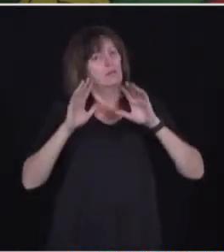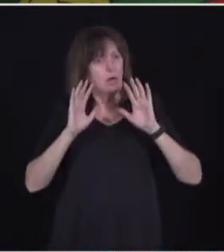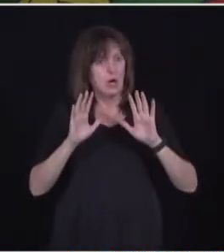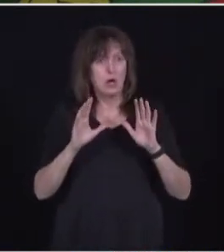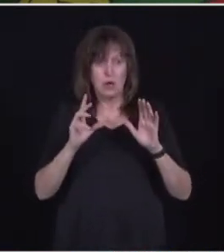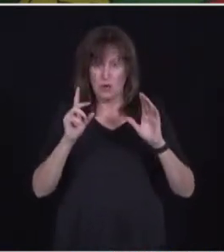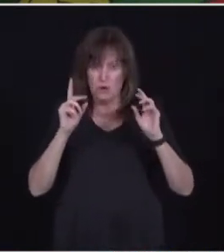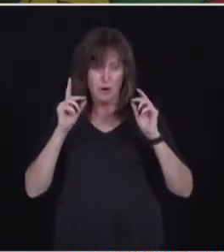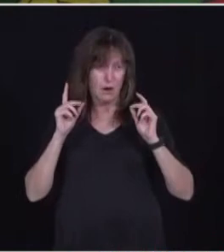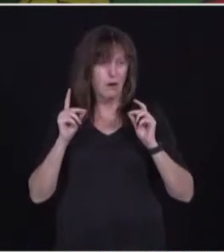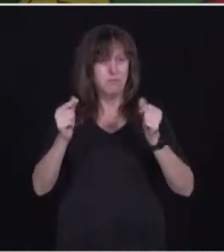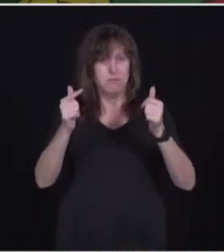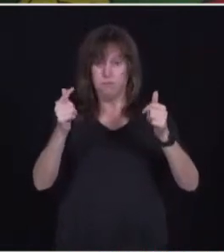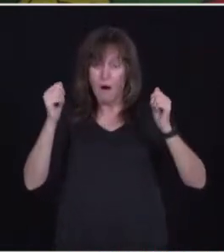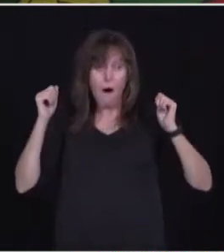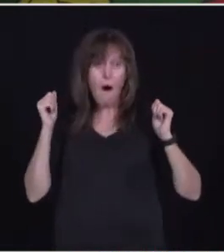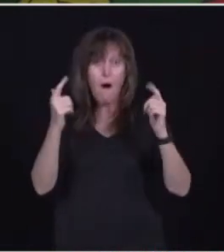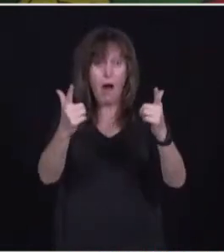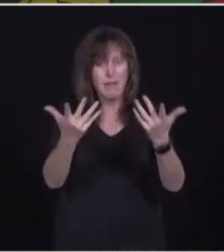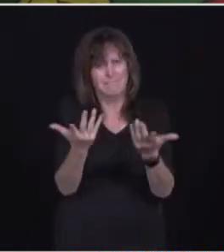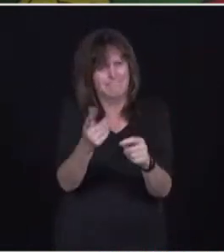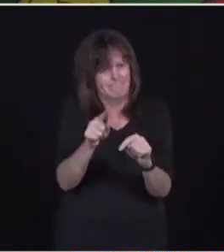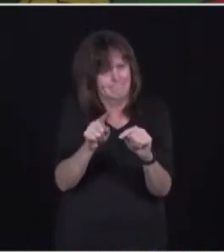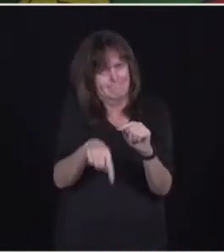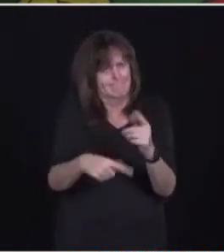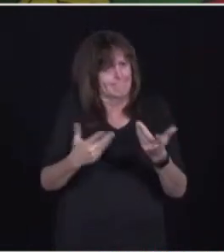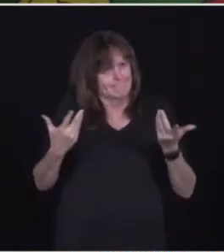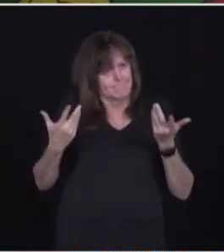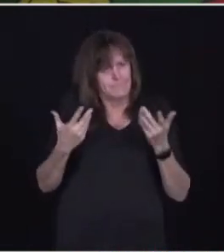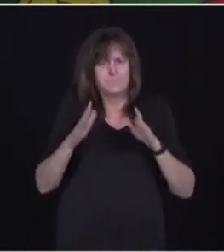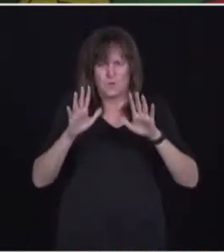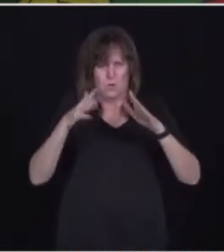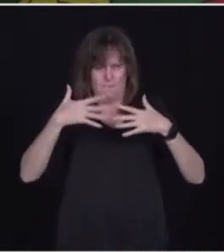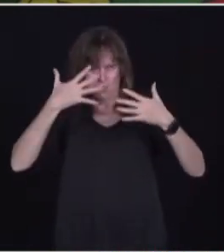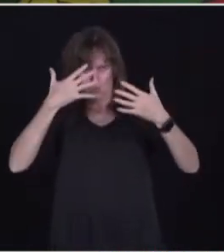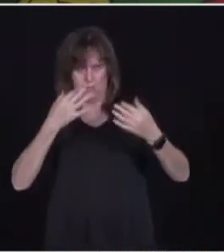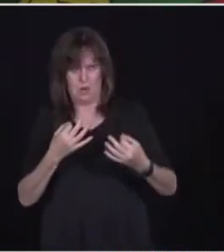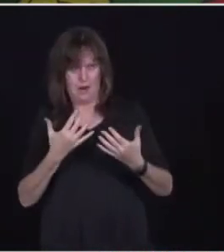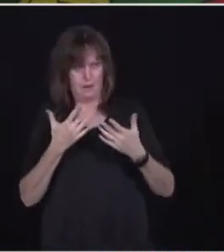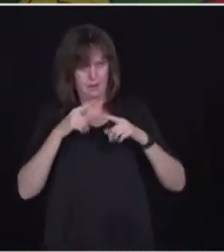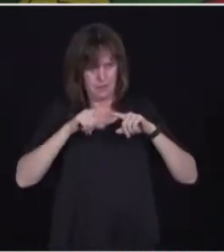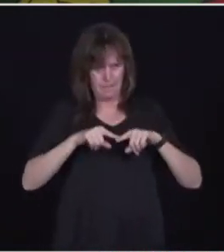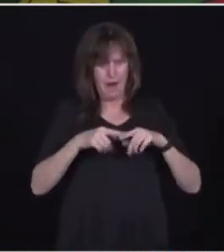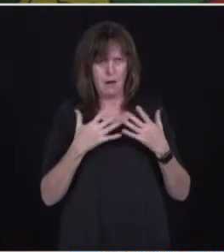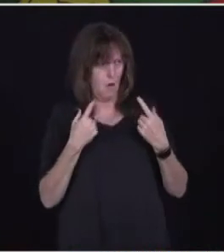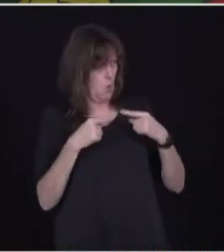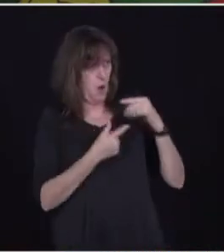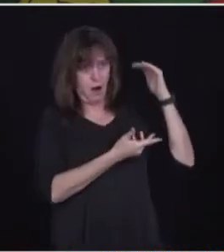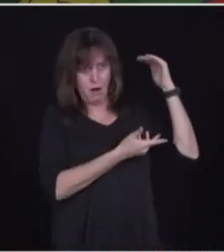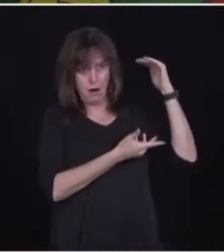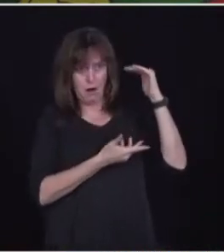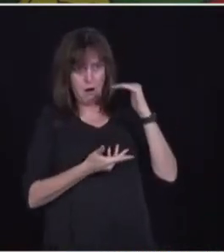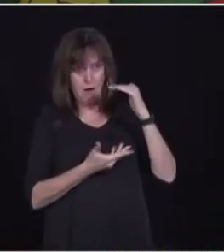we know that we will have more demand in those 2 groups then we will have vaccines to satisfy.